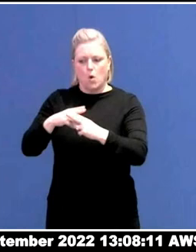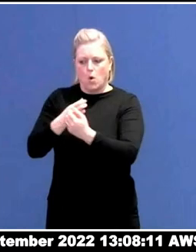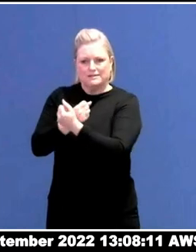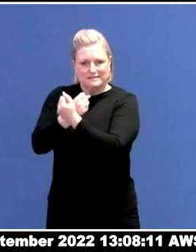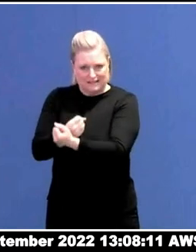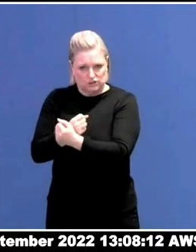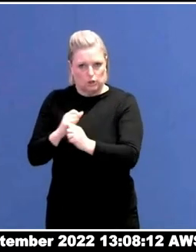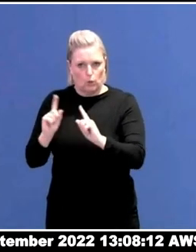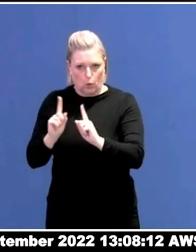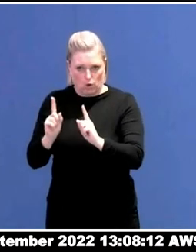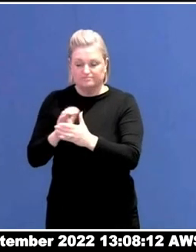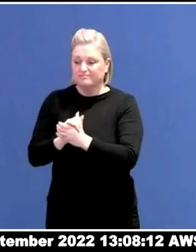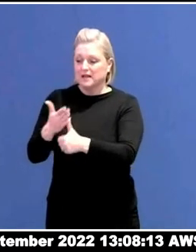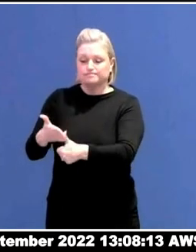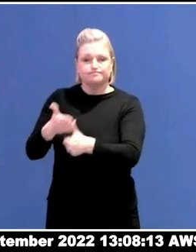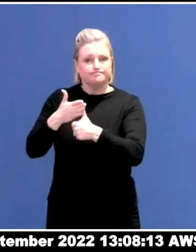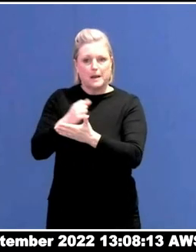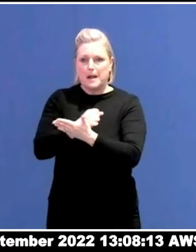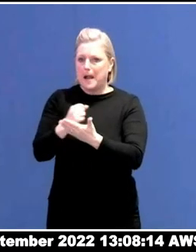first priority is the security and good order of the prison.